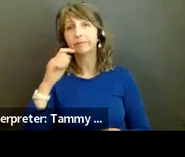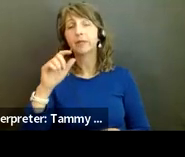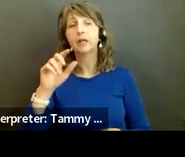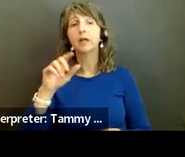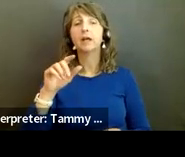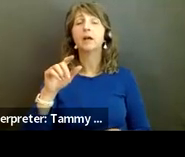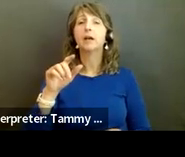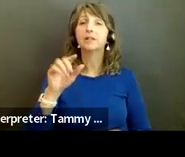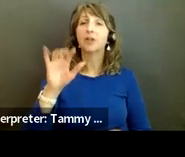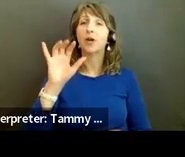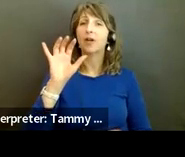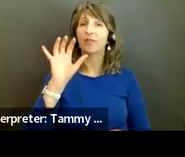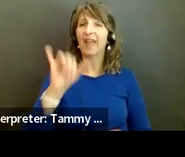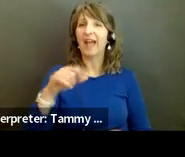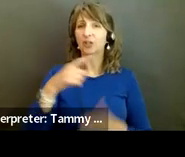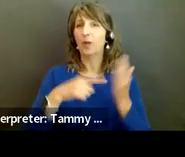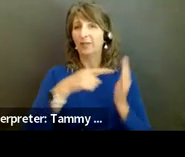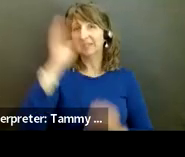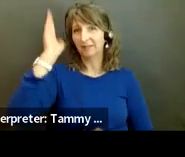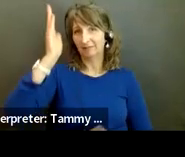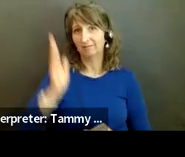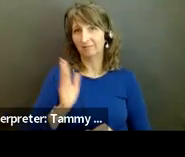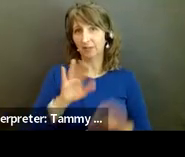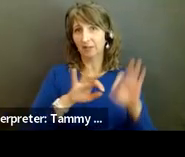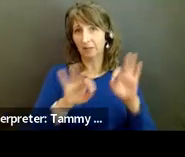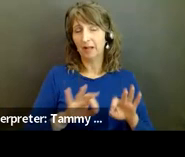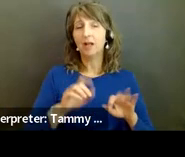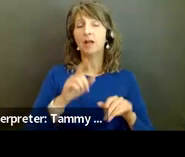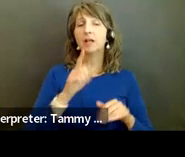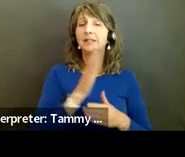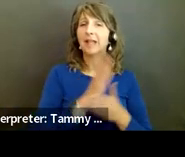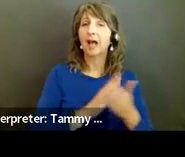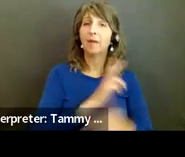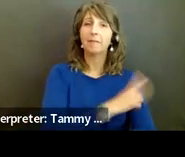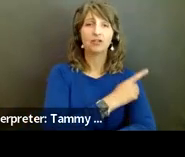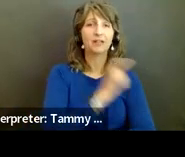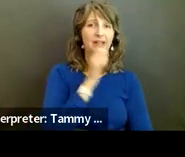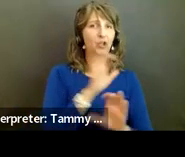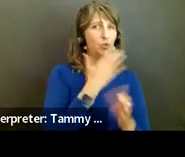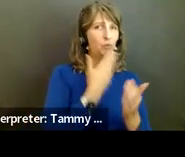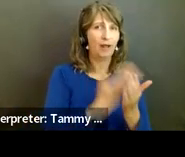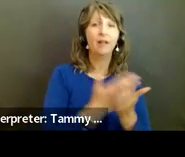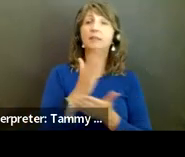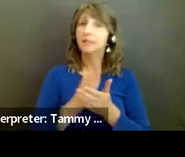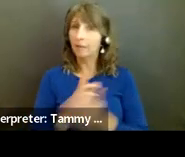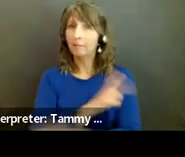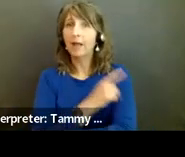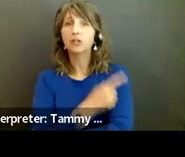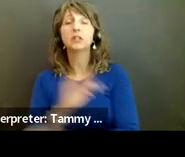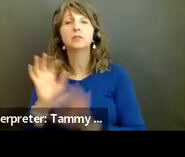And a lot of patients did very poorly, but the patients who did very well were the patients who were able to get access to their providers via telephone and those providers.